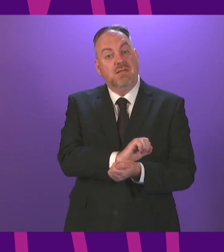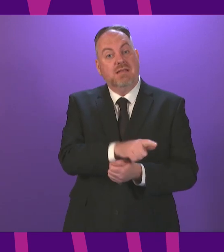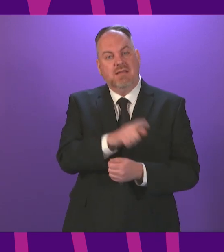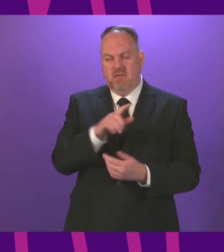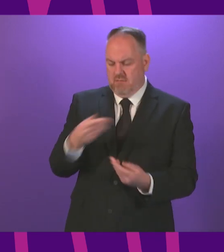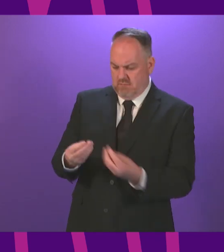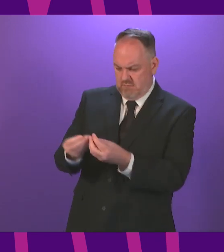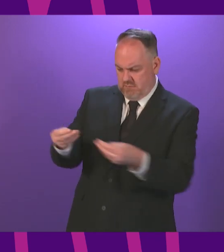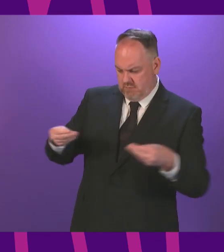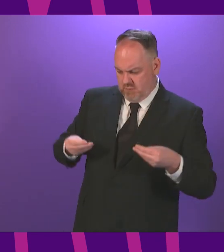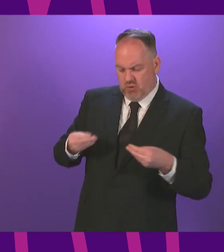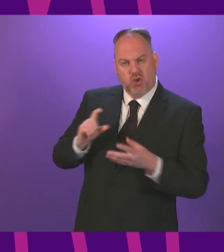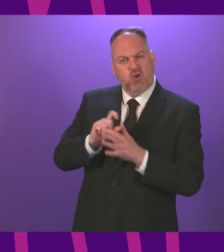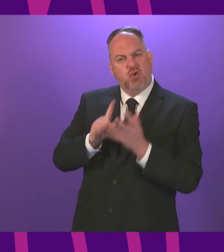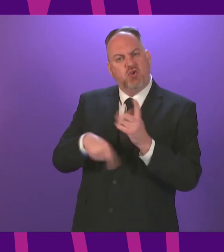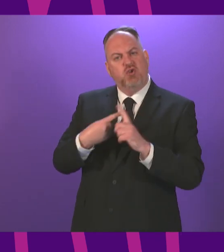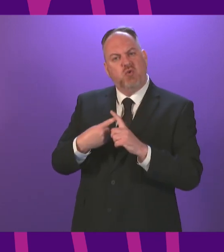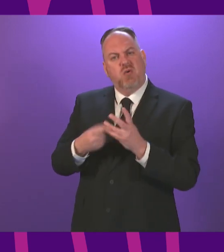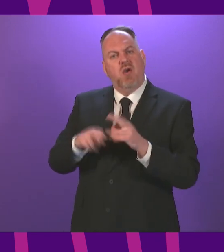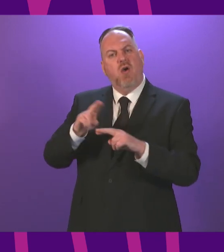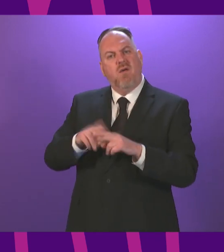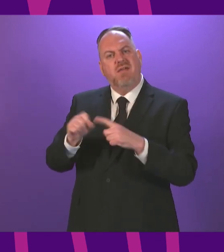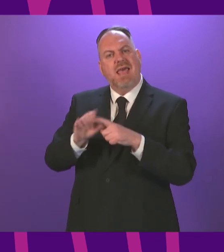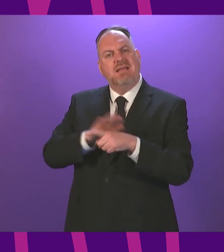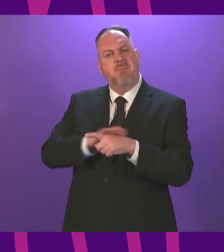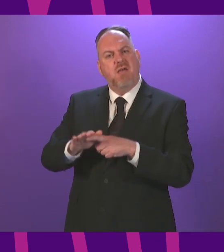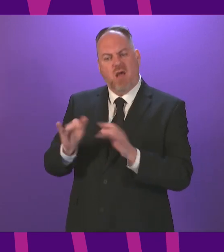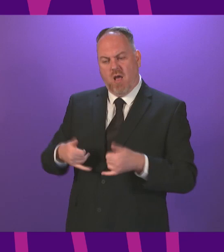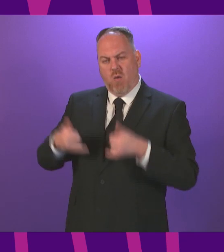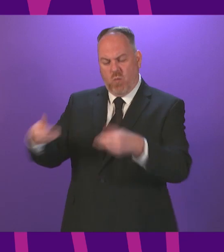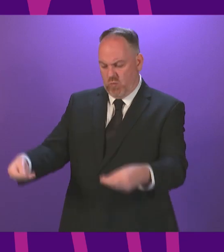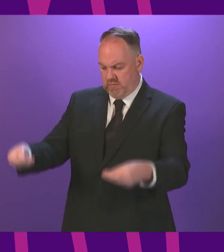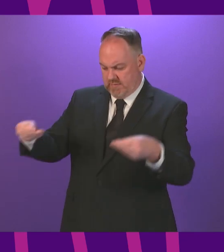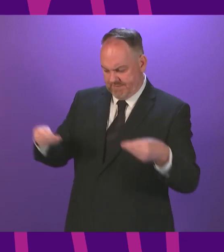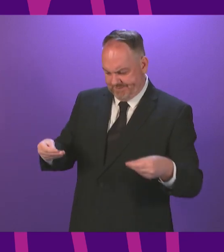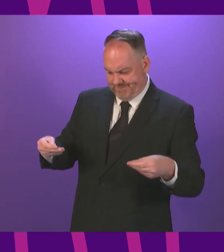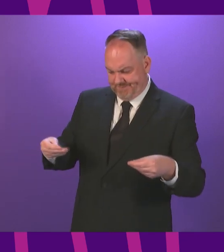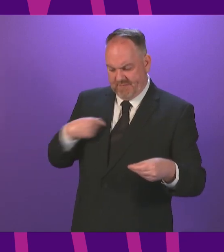which he said gave him a new sense of direction. He camped out for the first award,